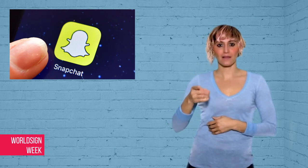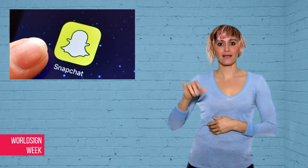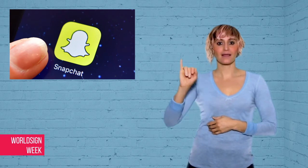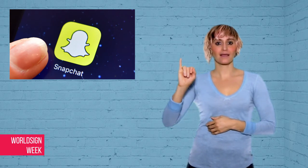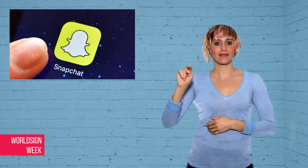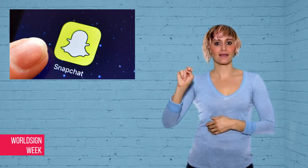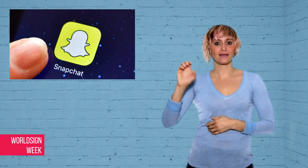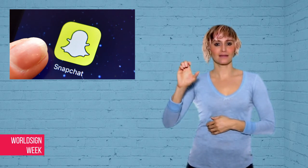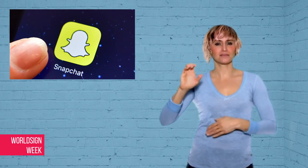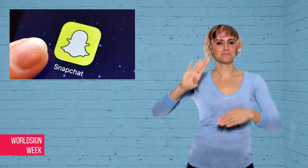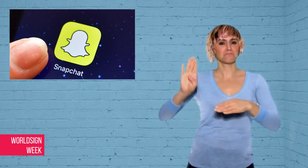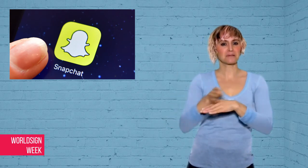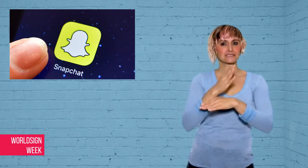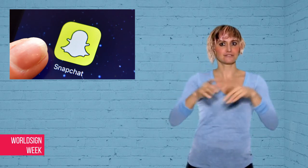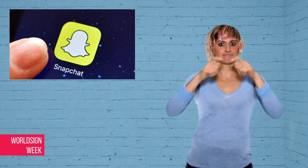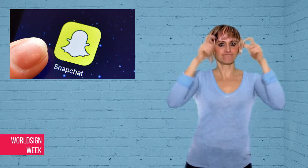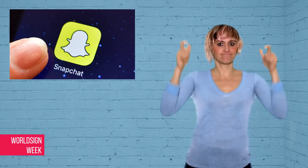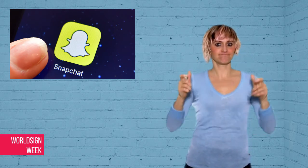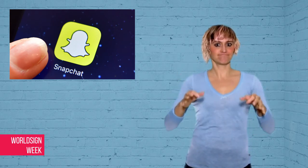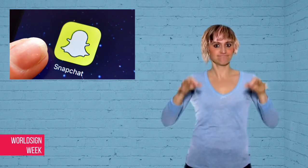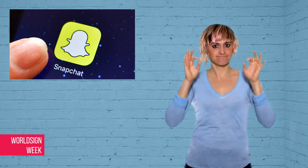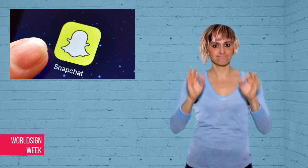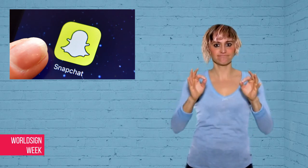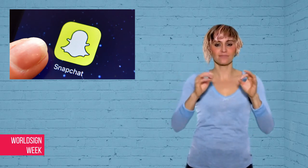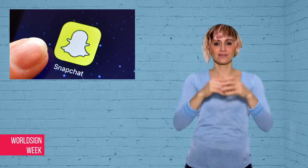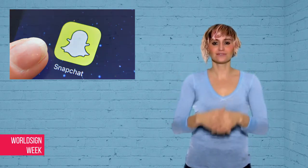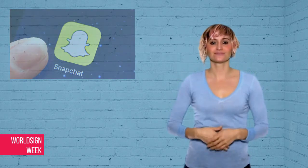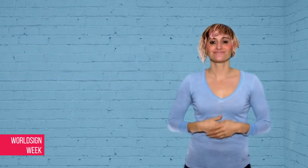to Snap Inc.